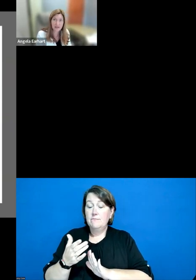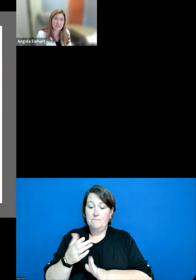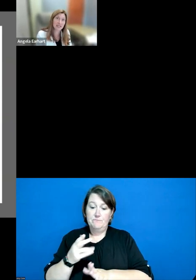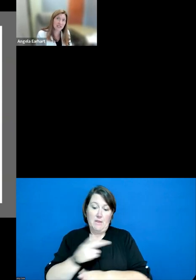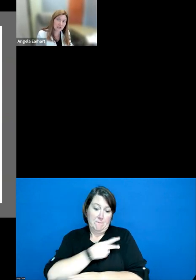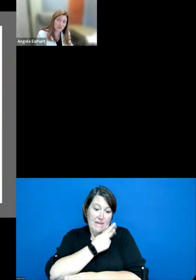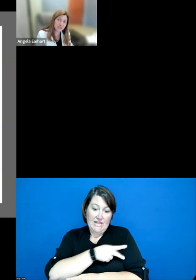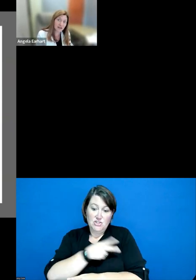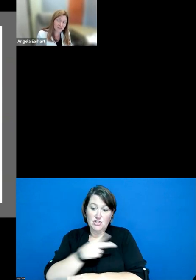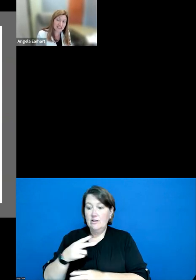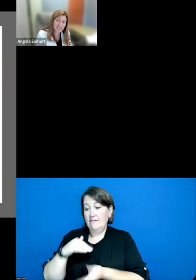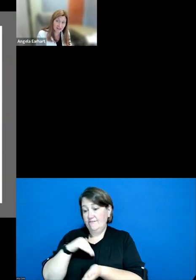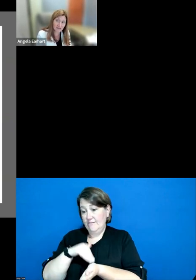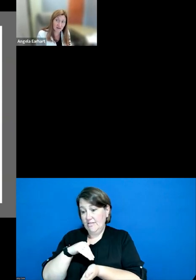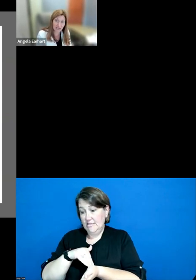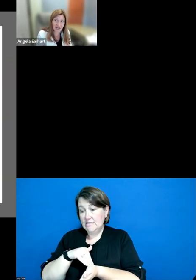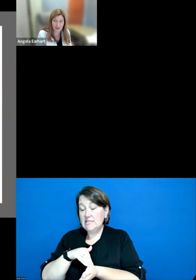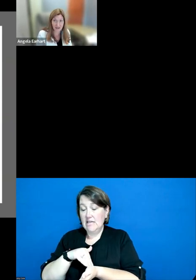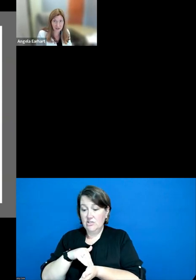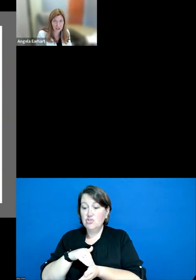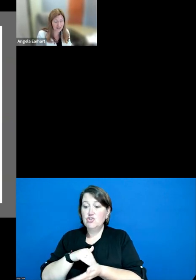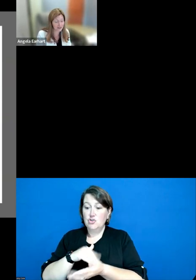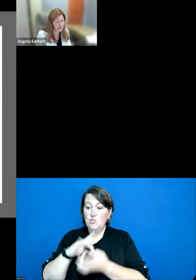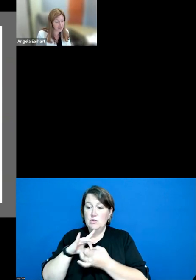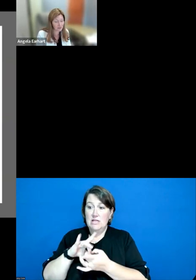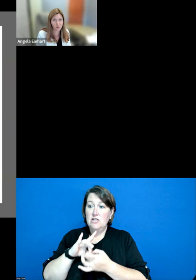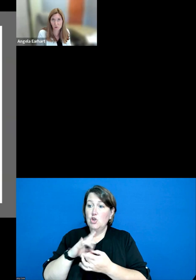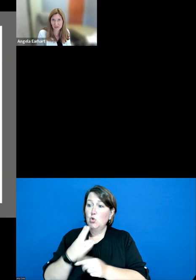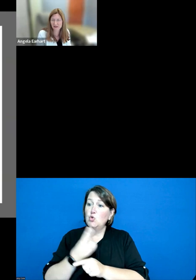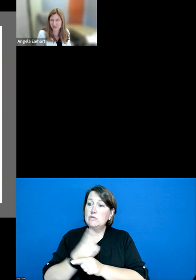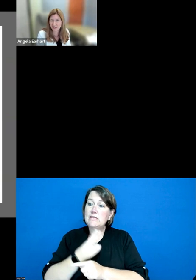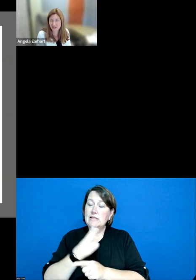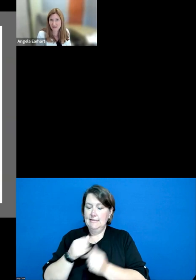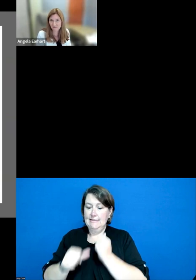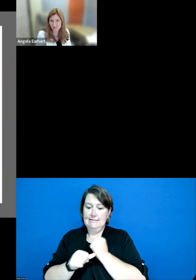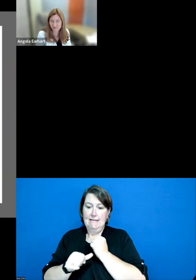is the use of assistive hearing technologies. And this will go into